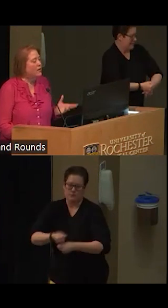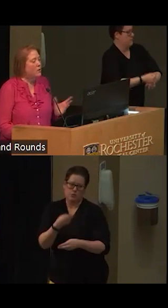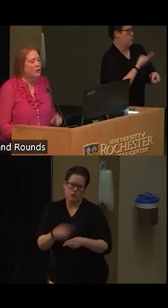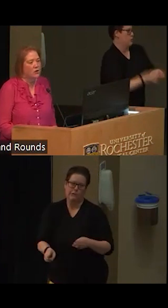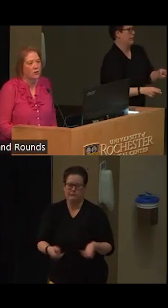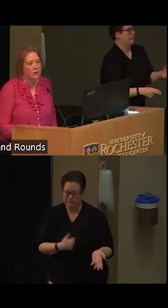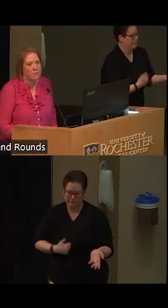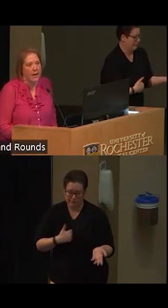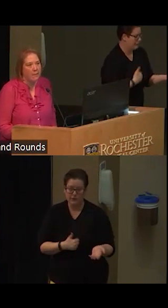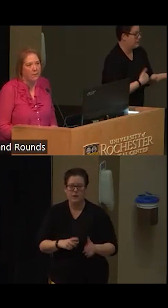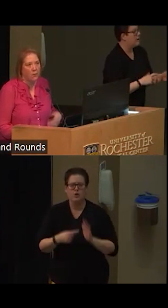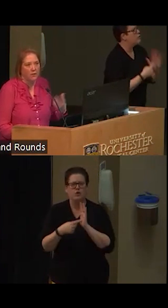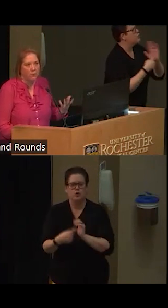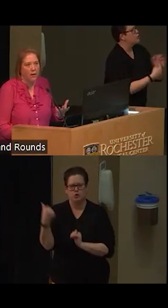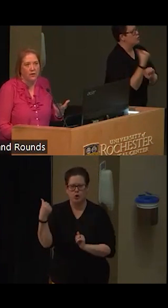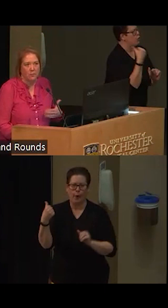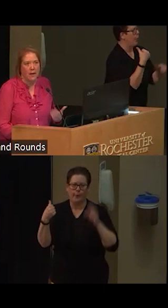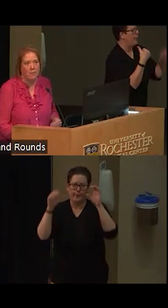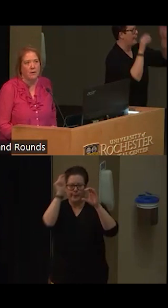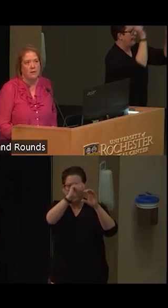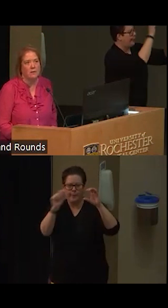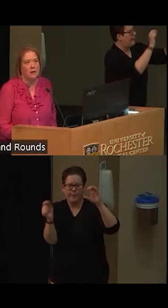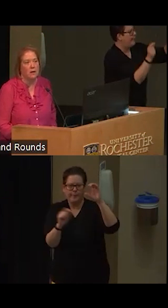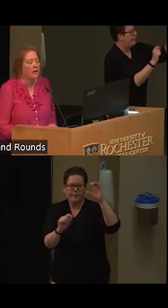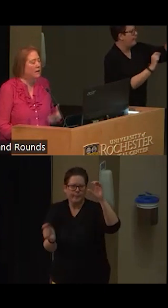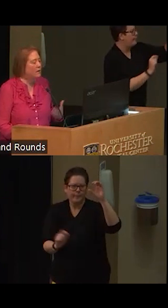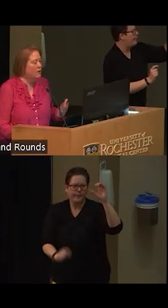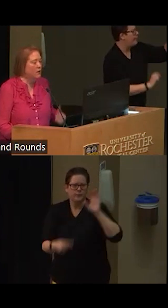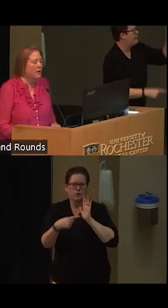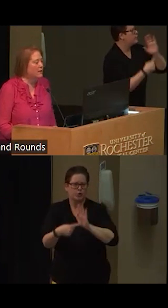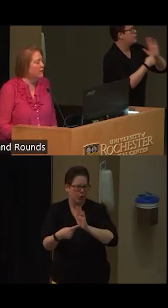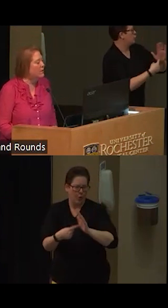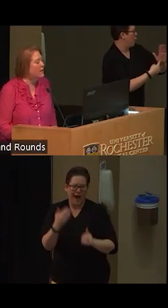um I just wanted to show this map or this project map because uh and I know that you guys can't read